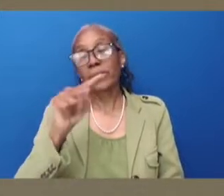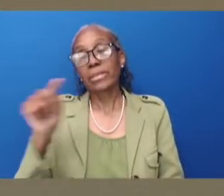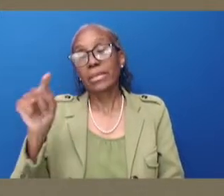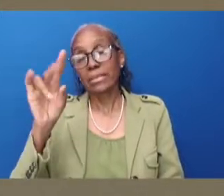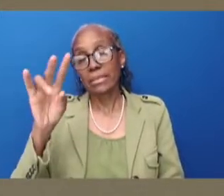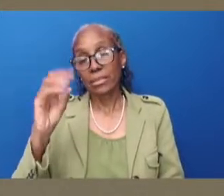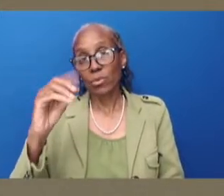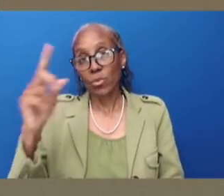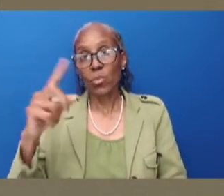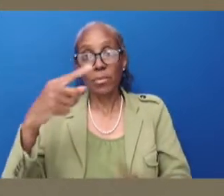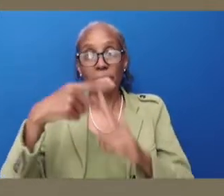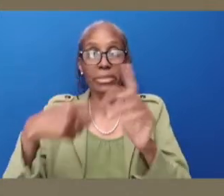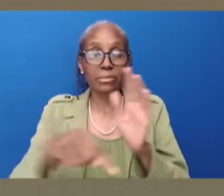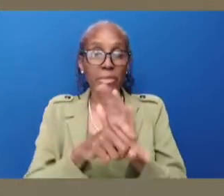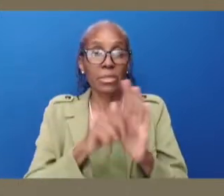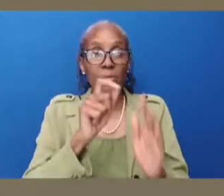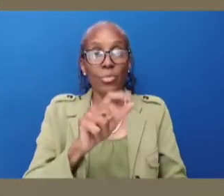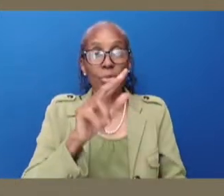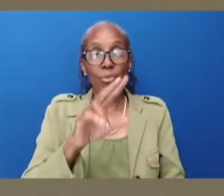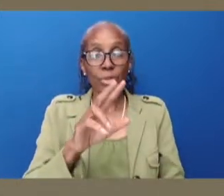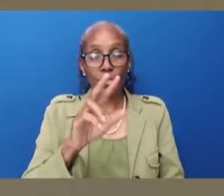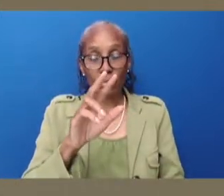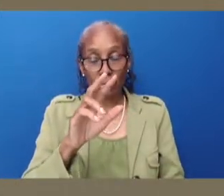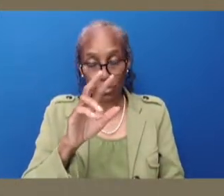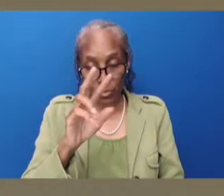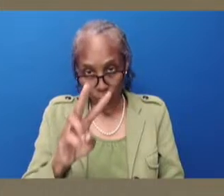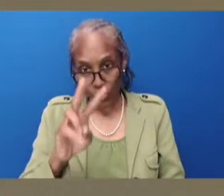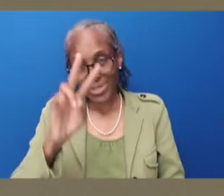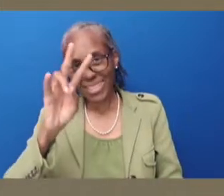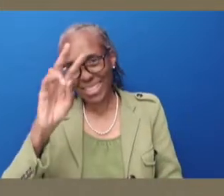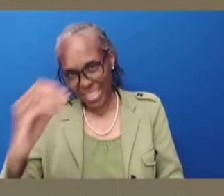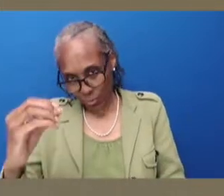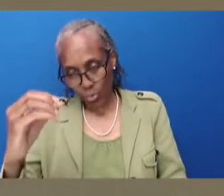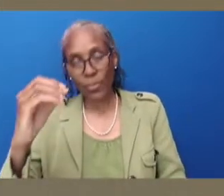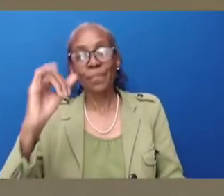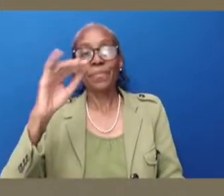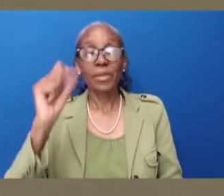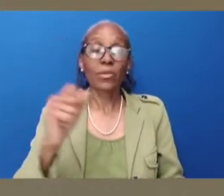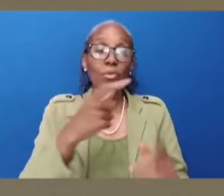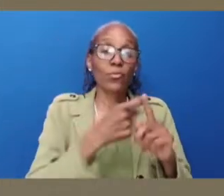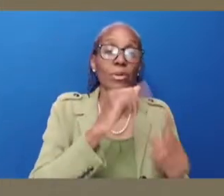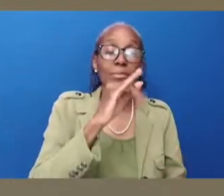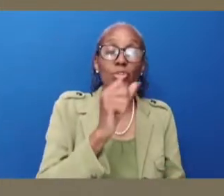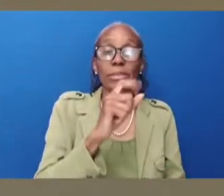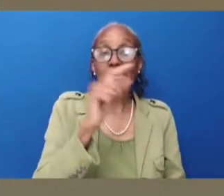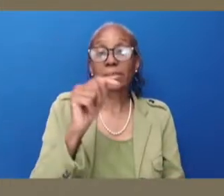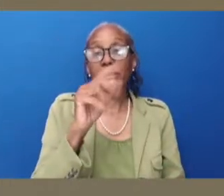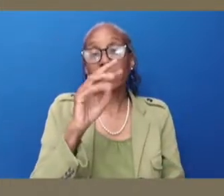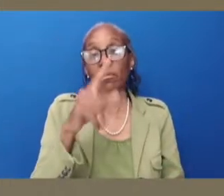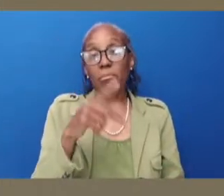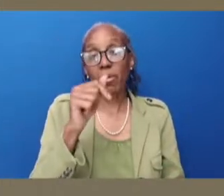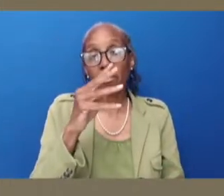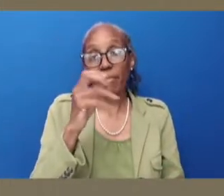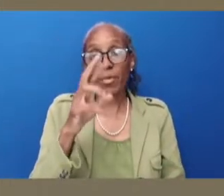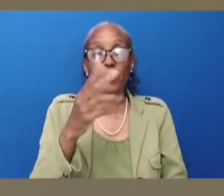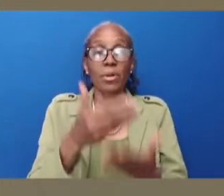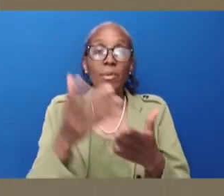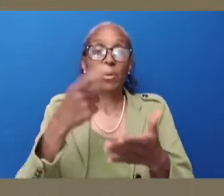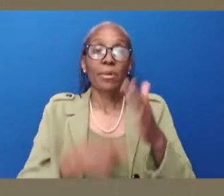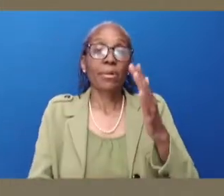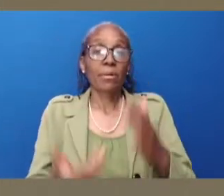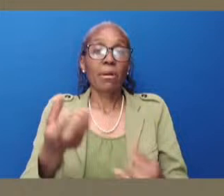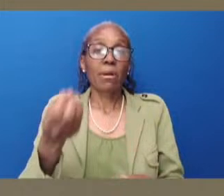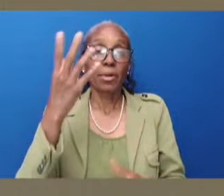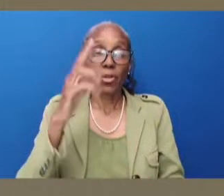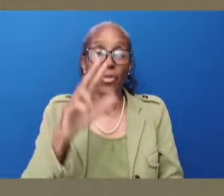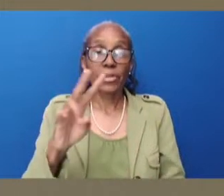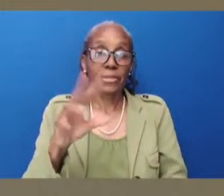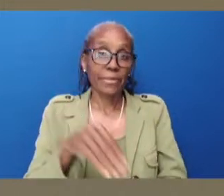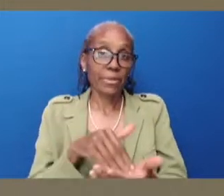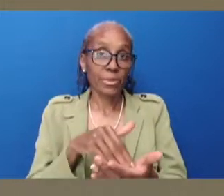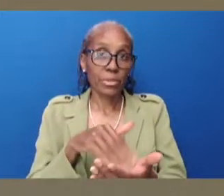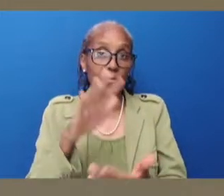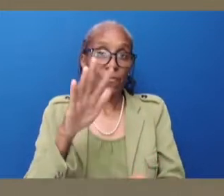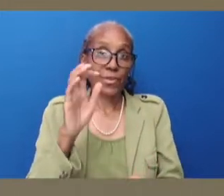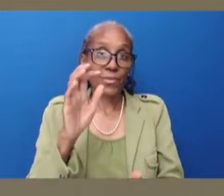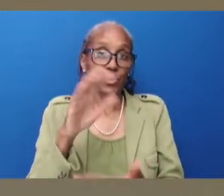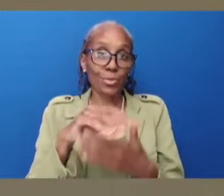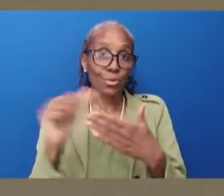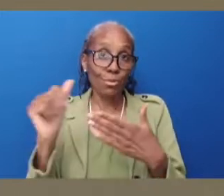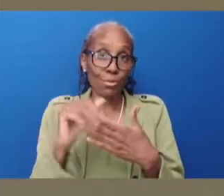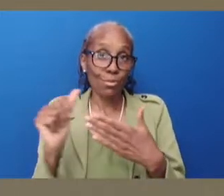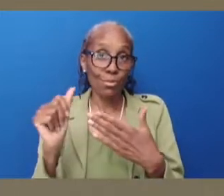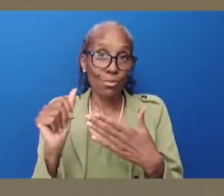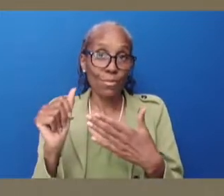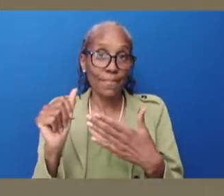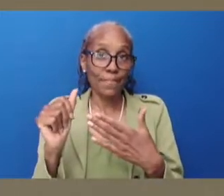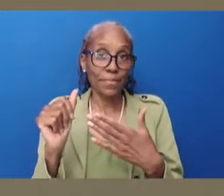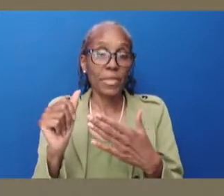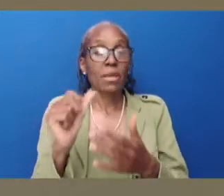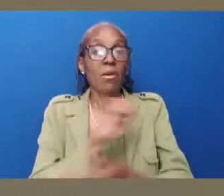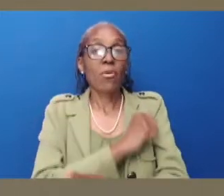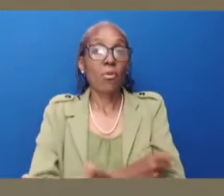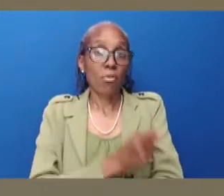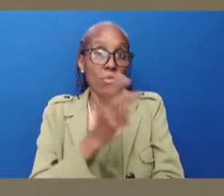TAX PARTIAL 145-172-01 PLUS OR